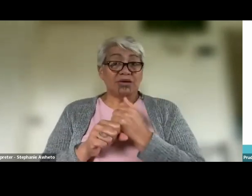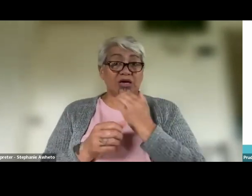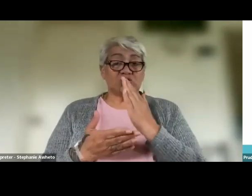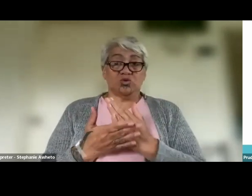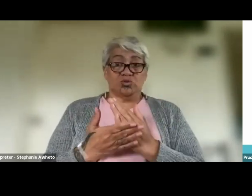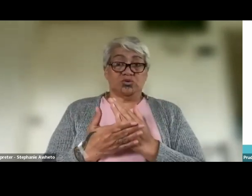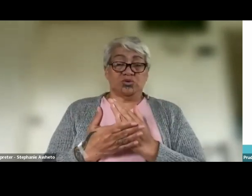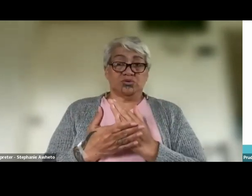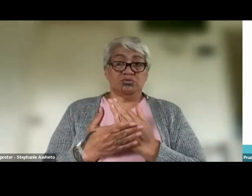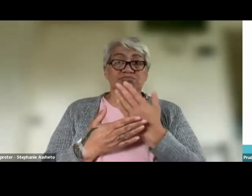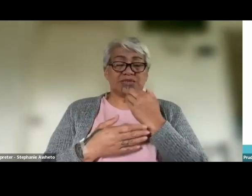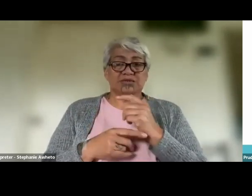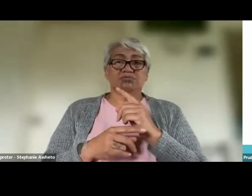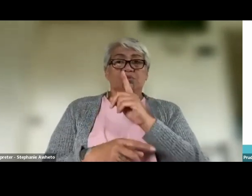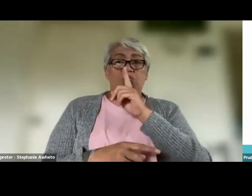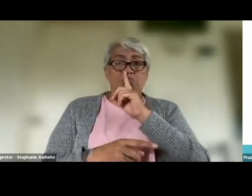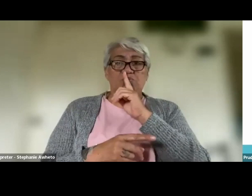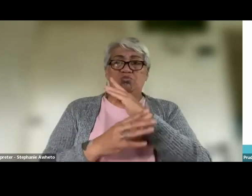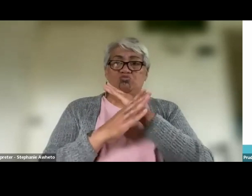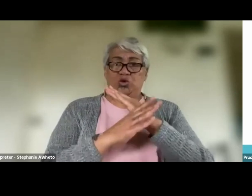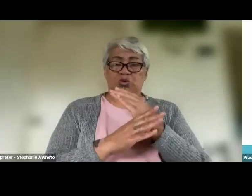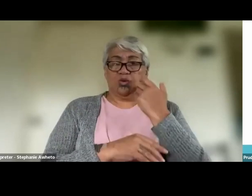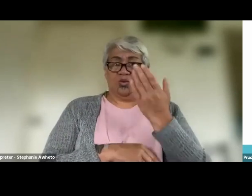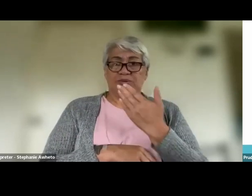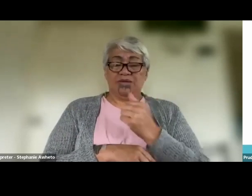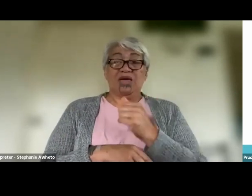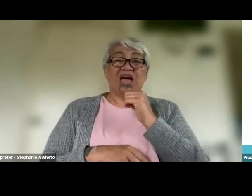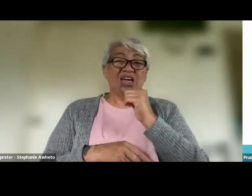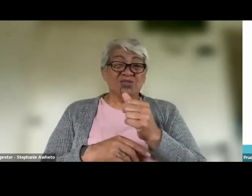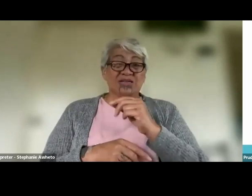stay on mute, unless, of course, you are speaking, that will just help us